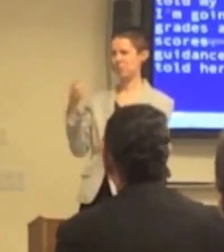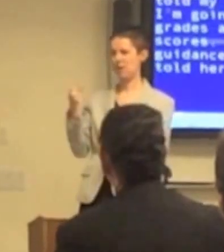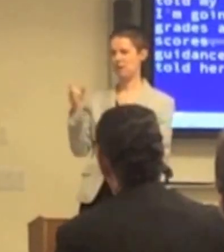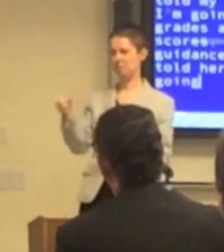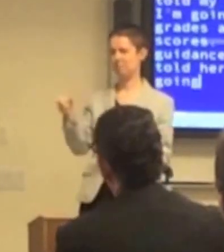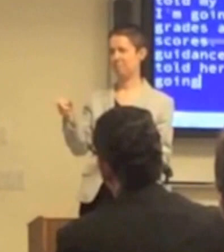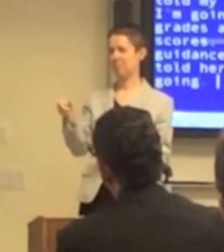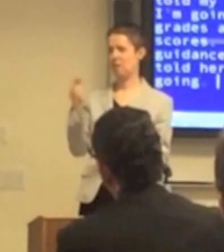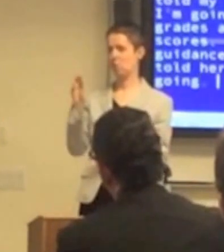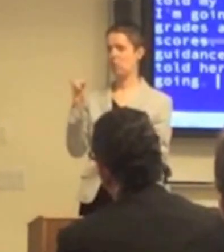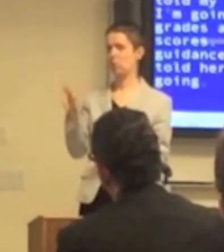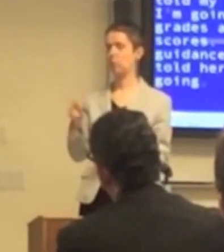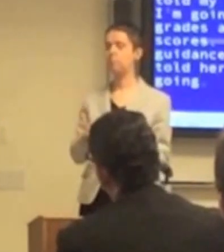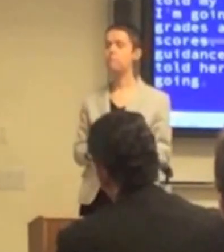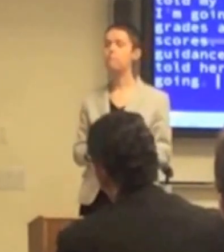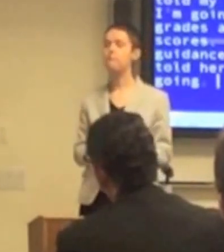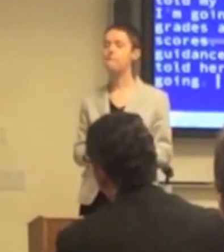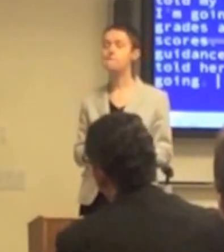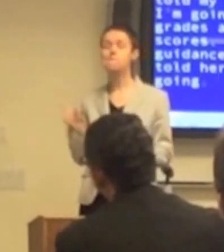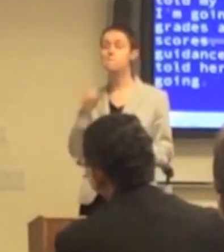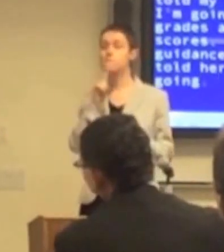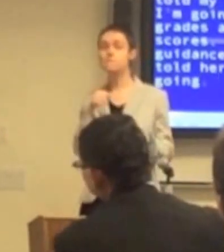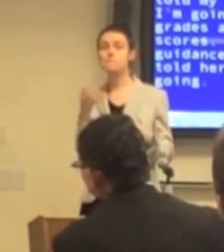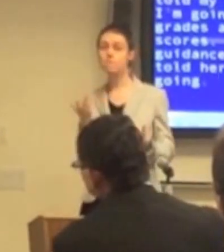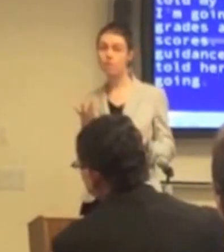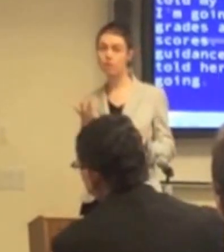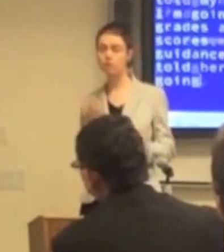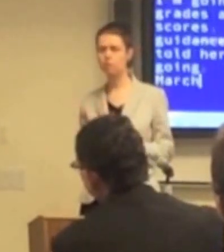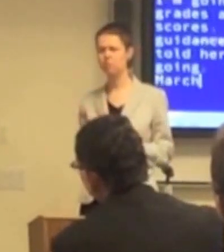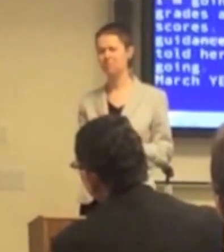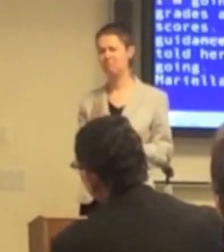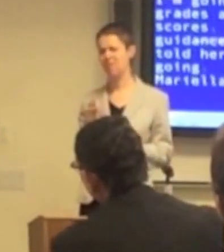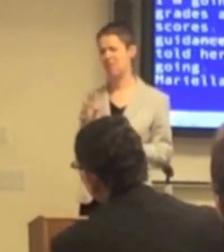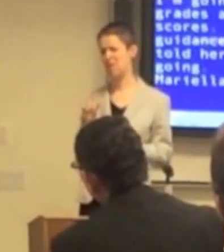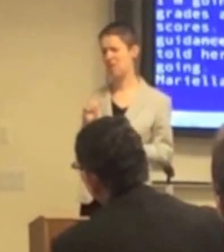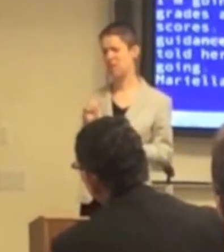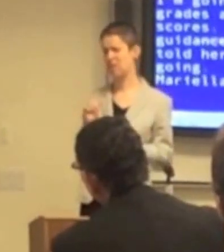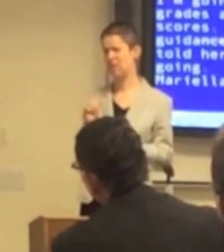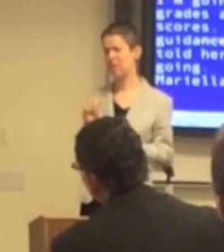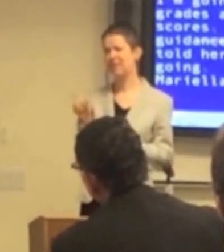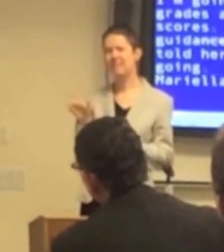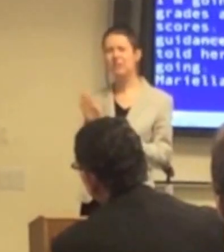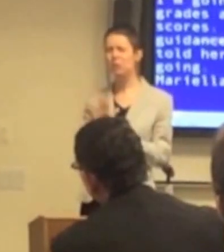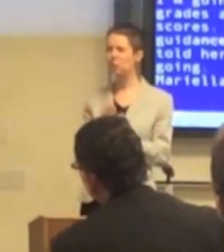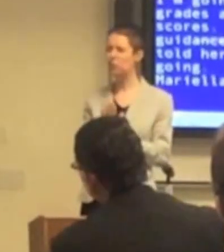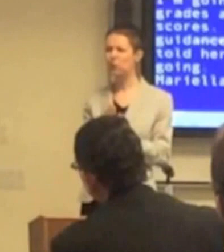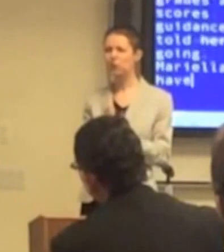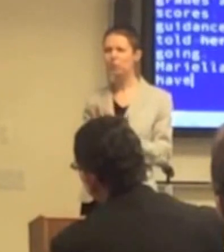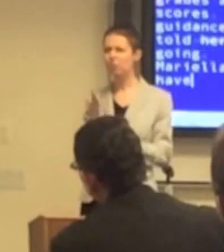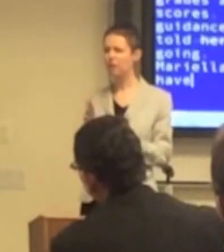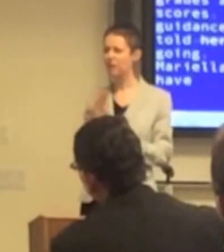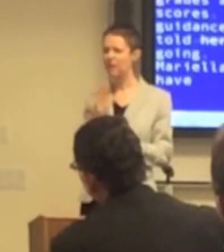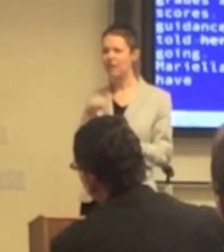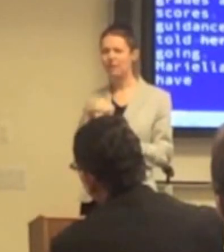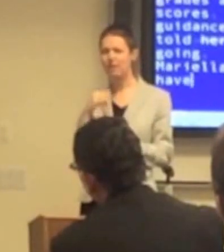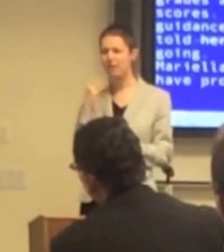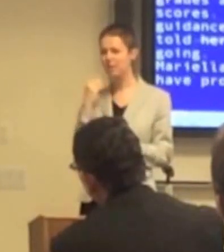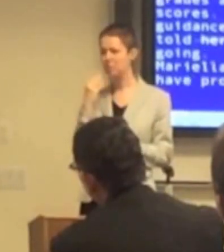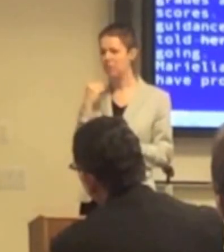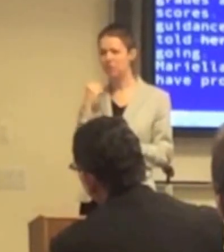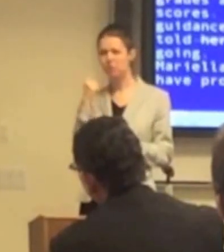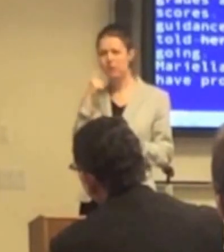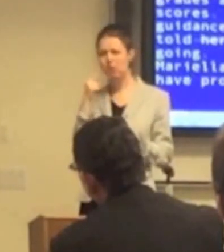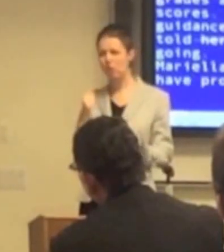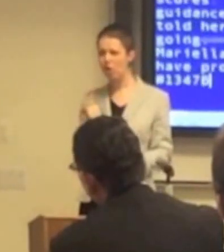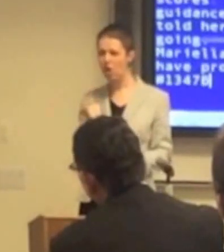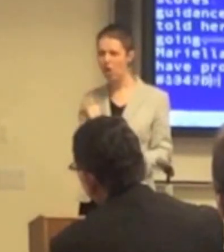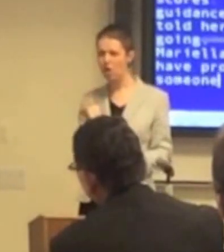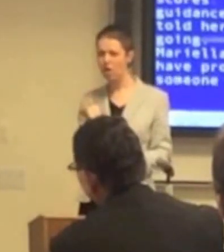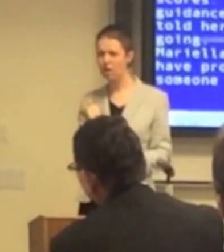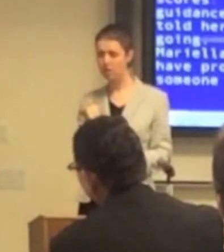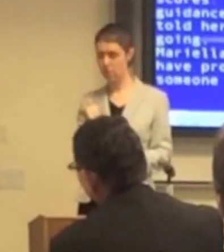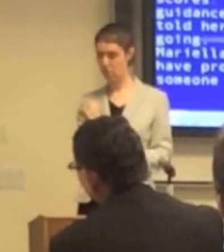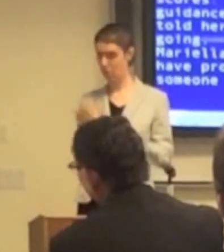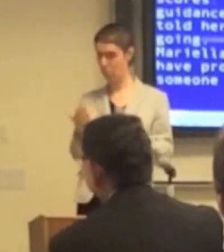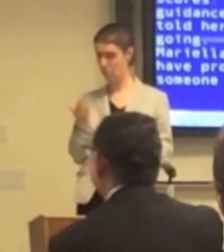Her answer was Mariella, these schools have probably never had someone with a hearing